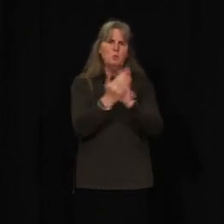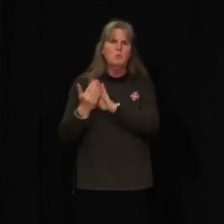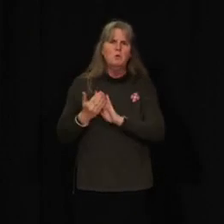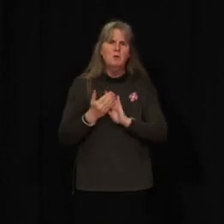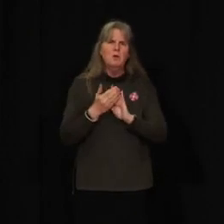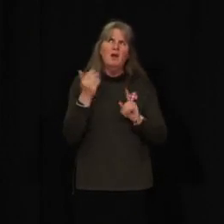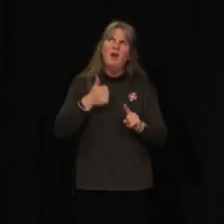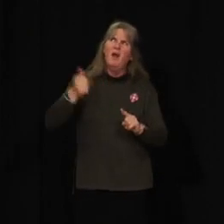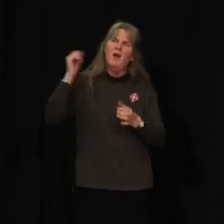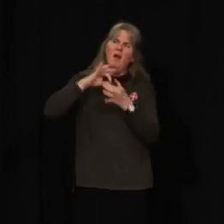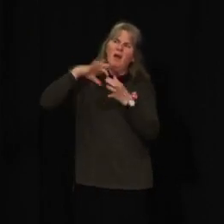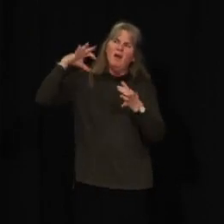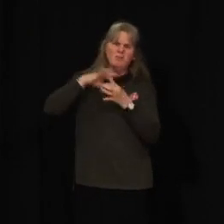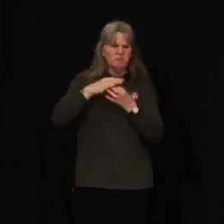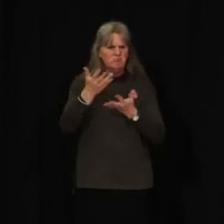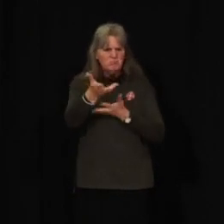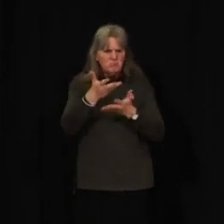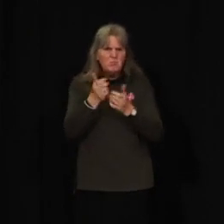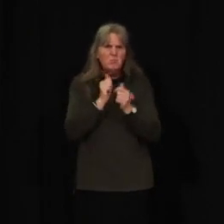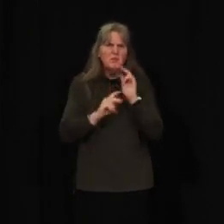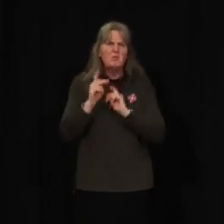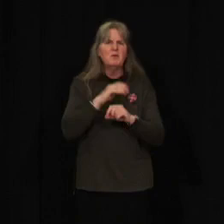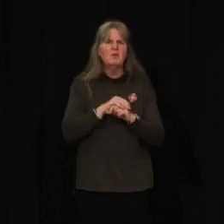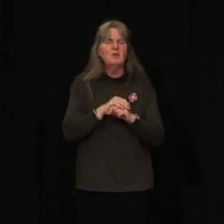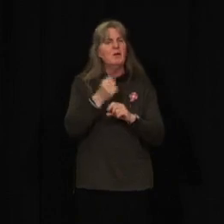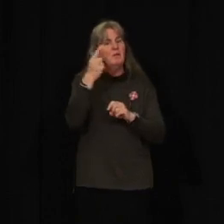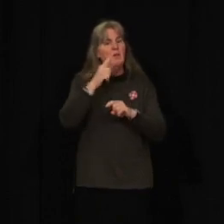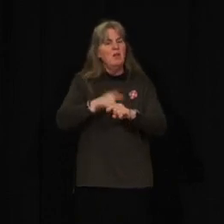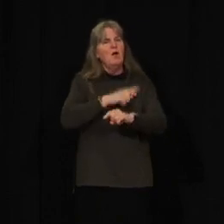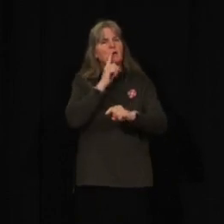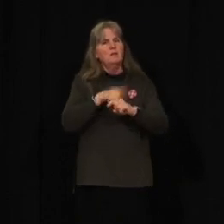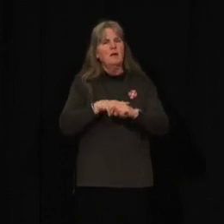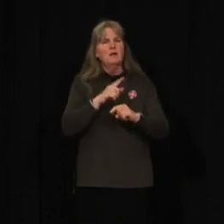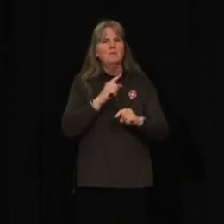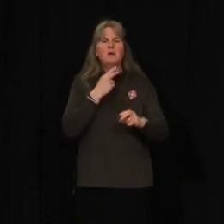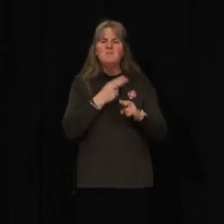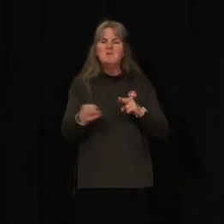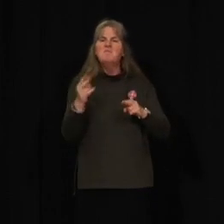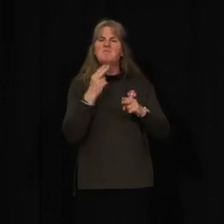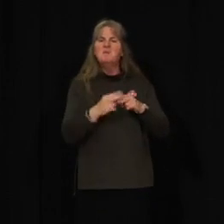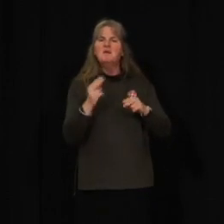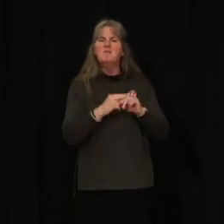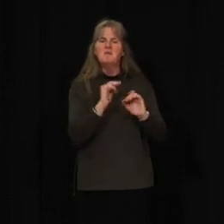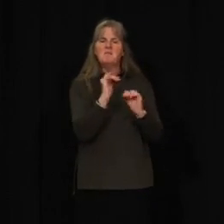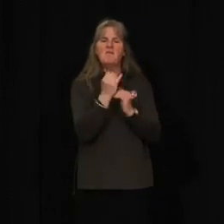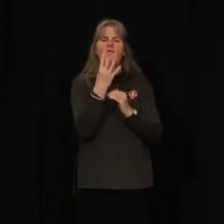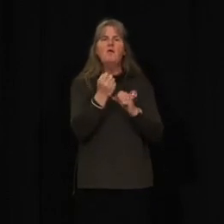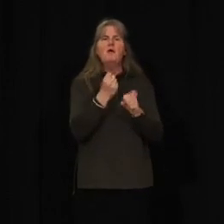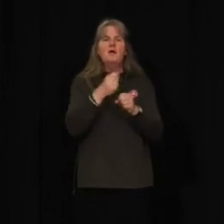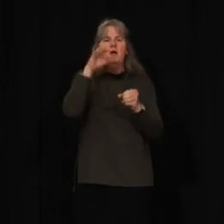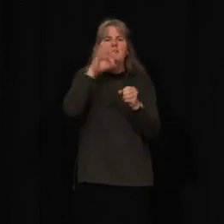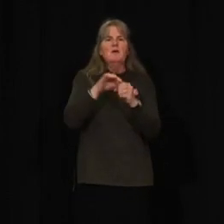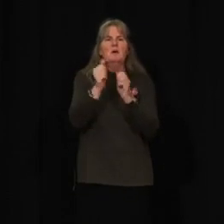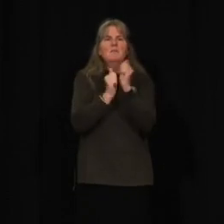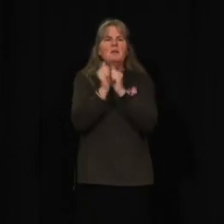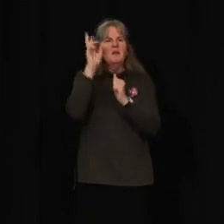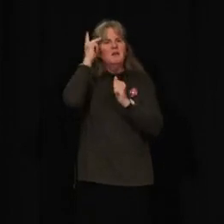how investment in prevention is a long-term process that needs to look further than the next election cycle, how governments